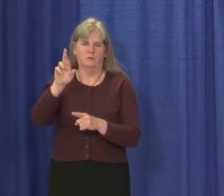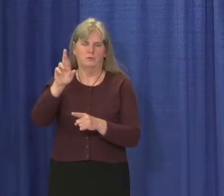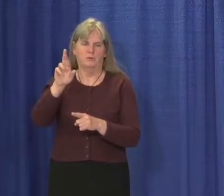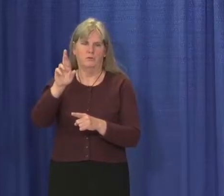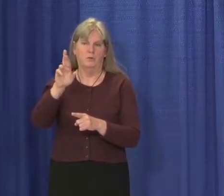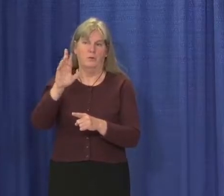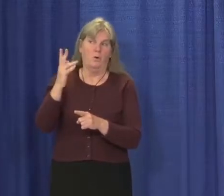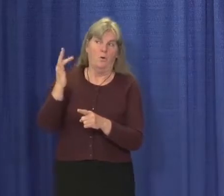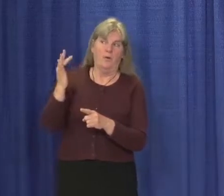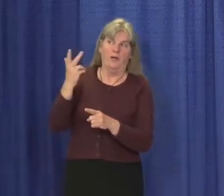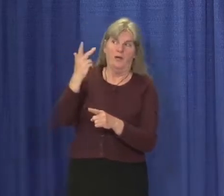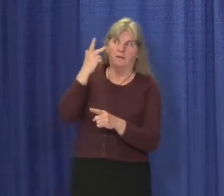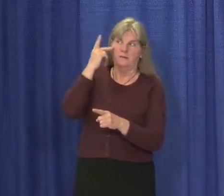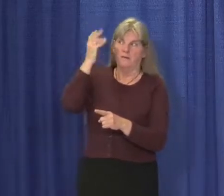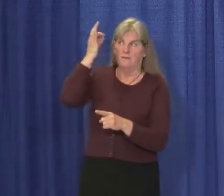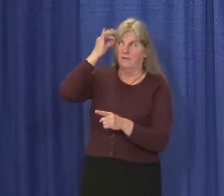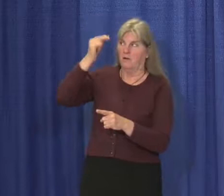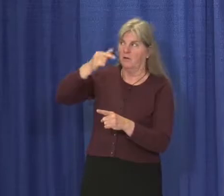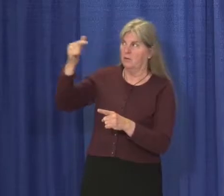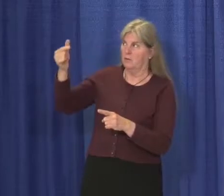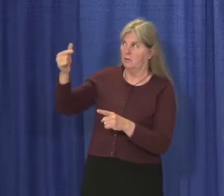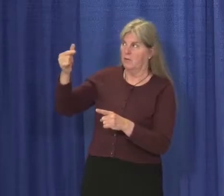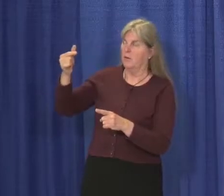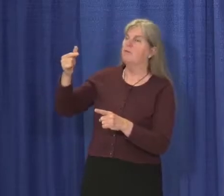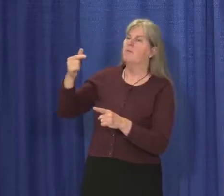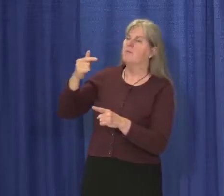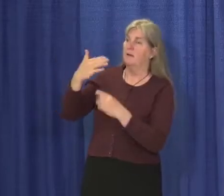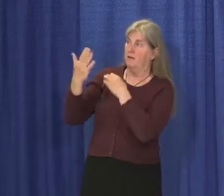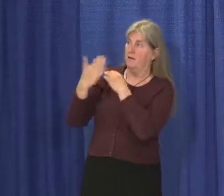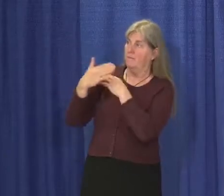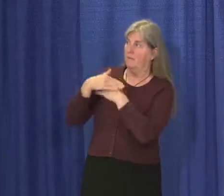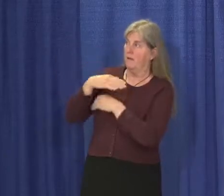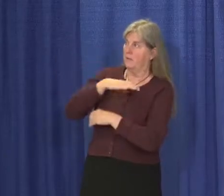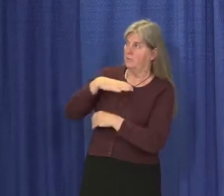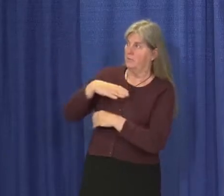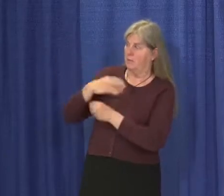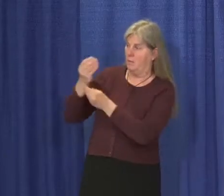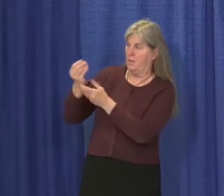recommendations at national level through the national advisory committee.